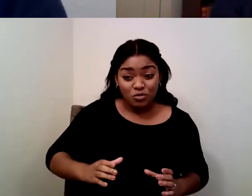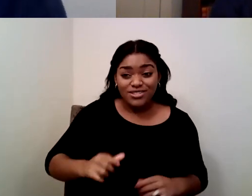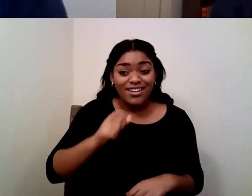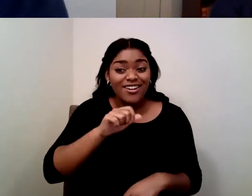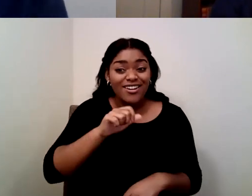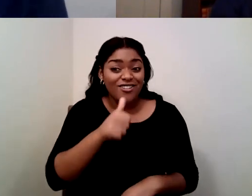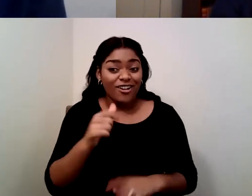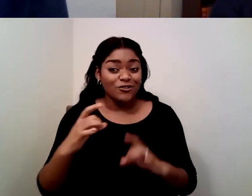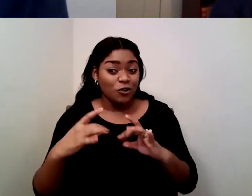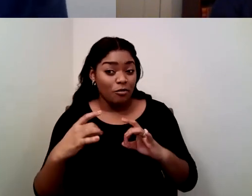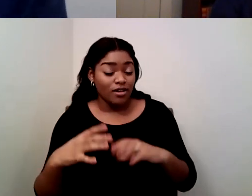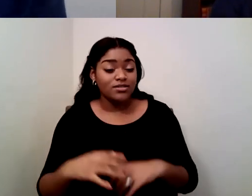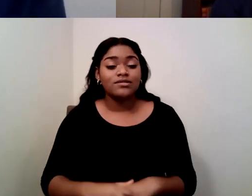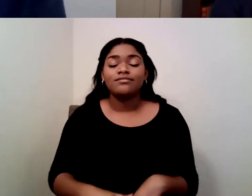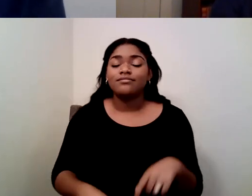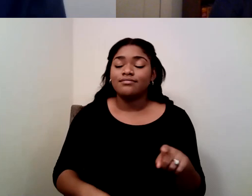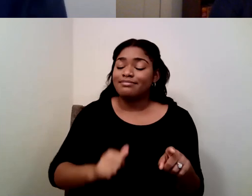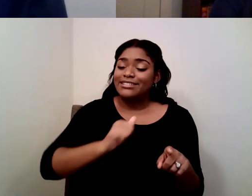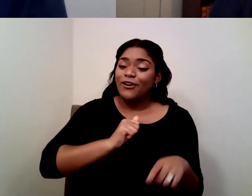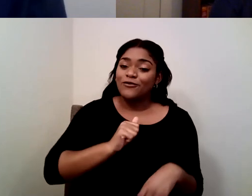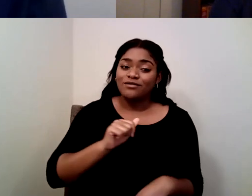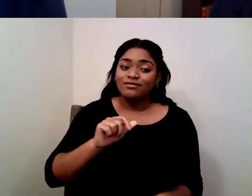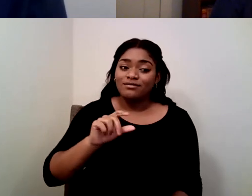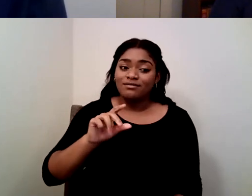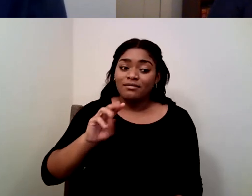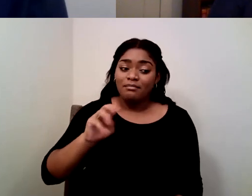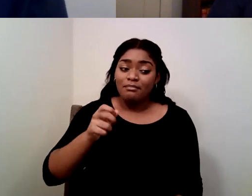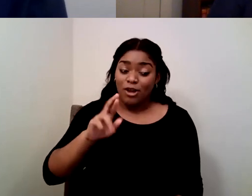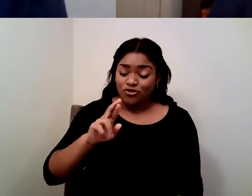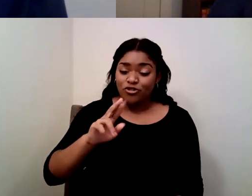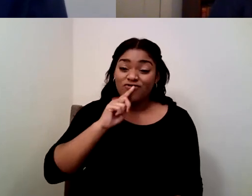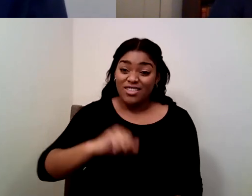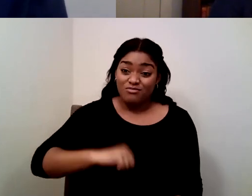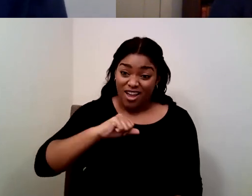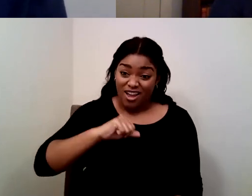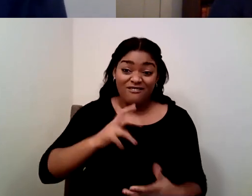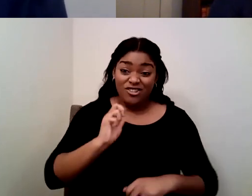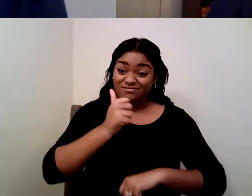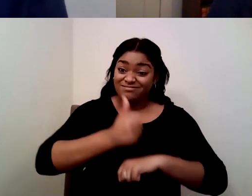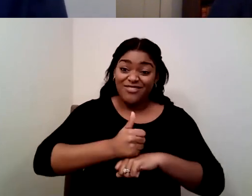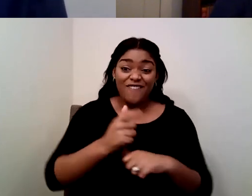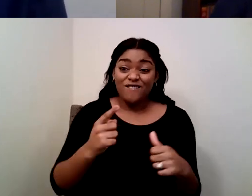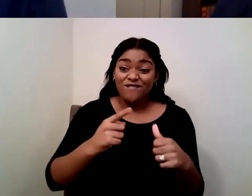Here is something I am super proud of. I helped build the first roastery in Seattle